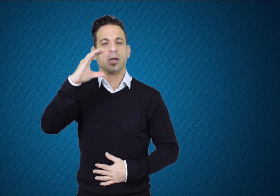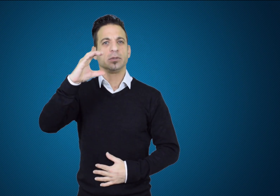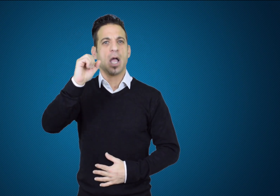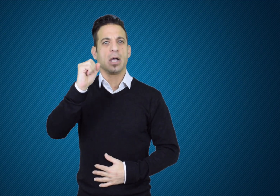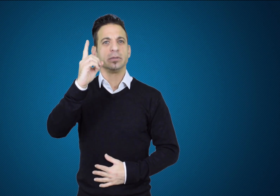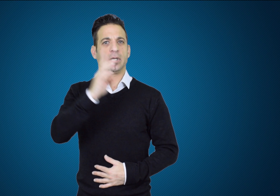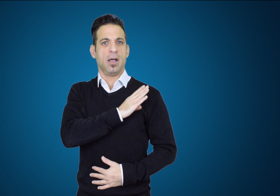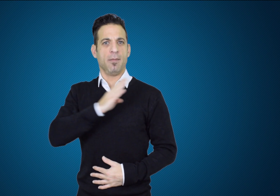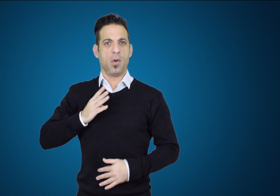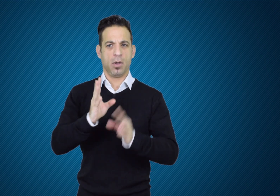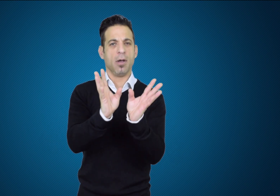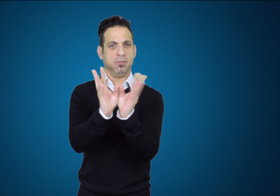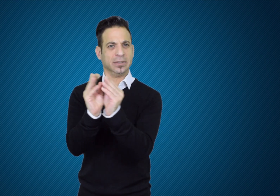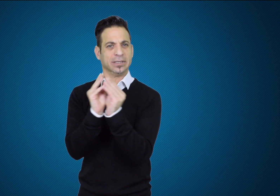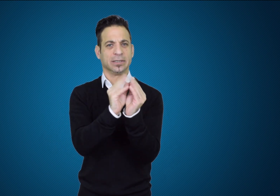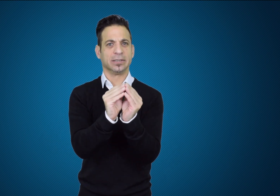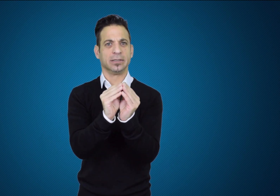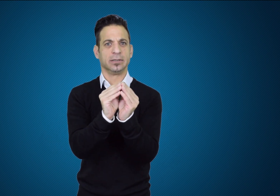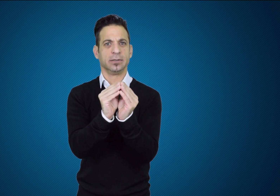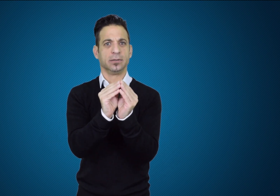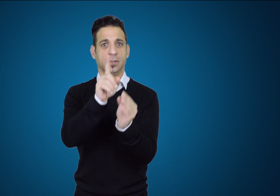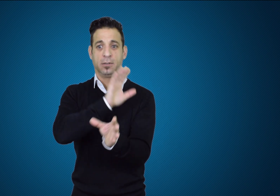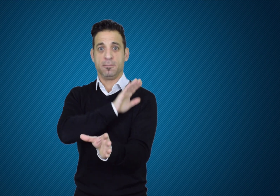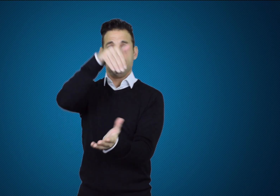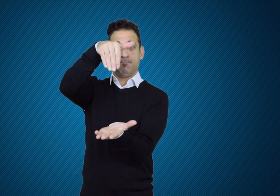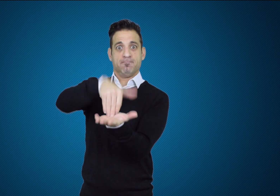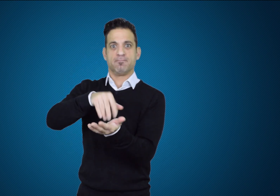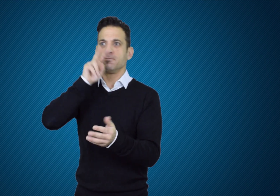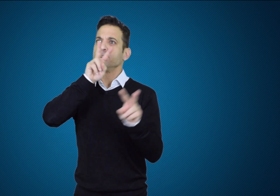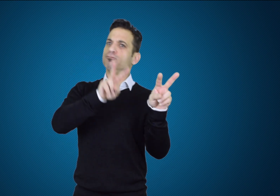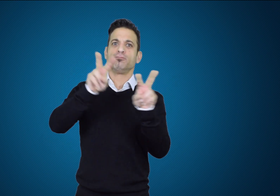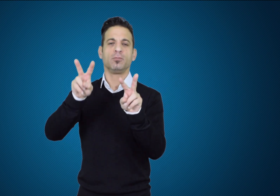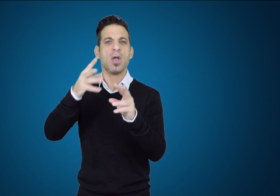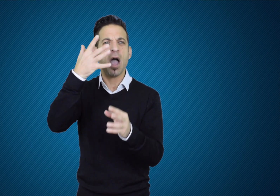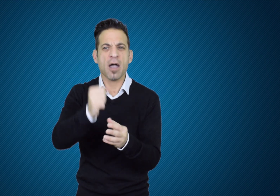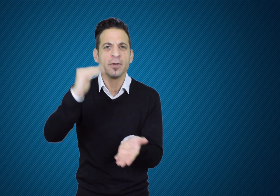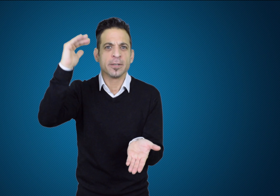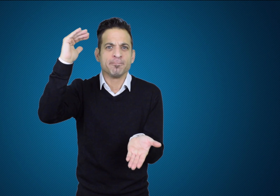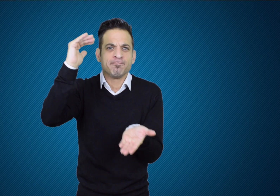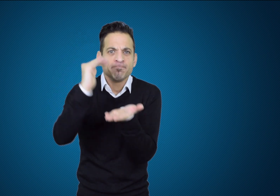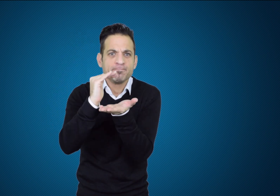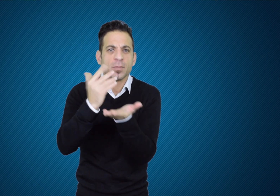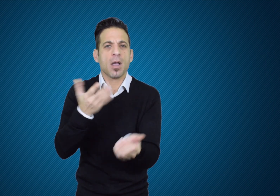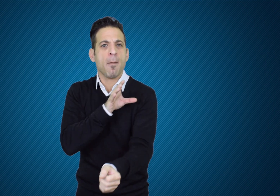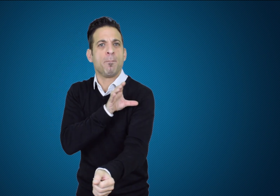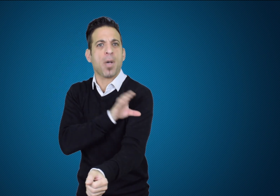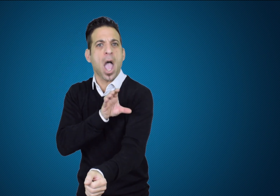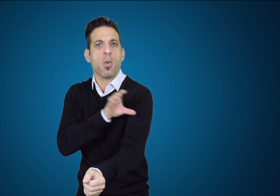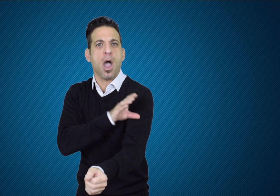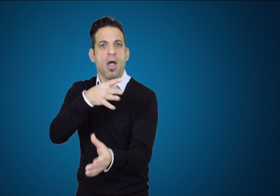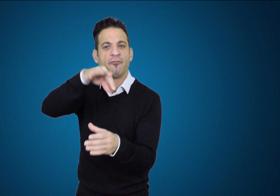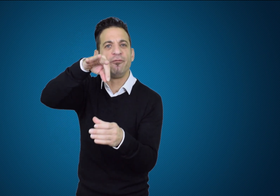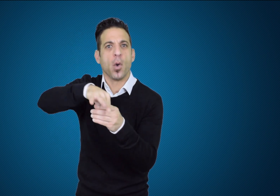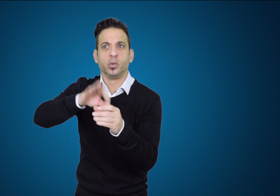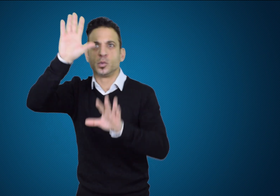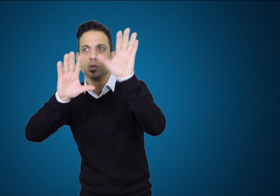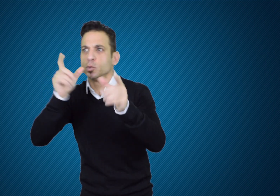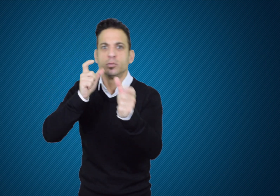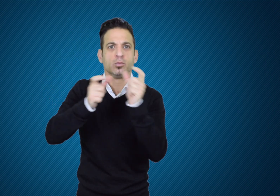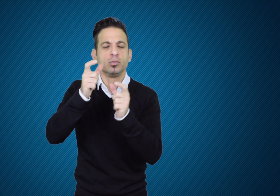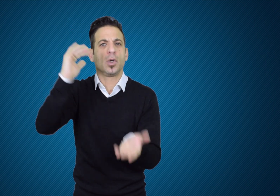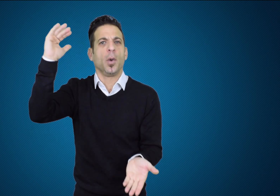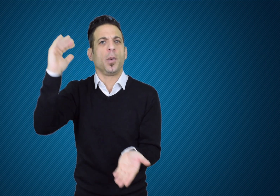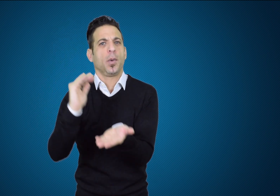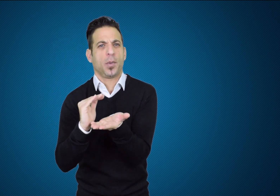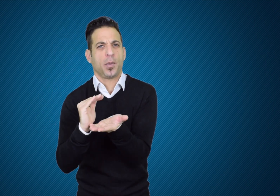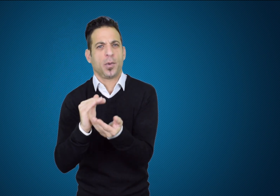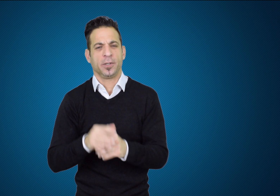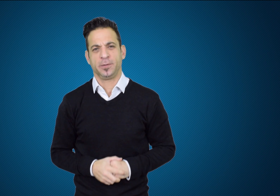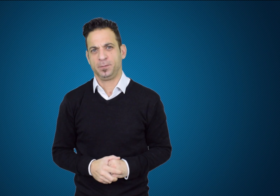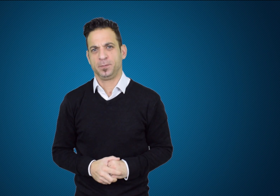ICSD board meetings. Then they had limited voting power.